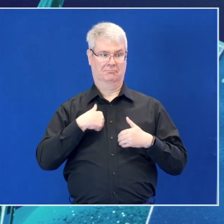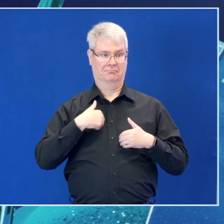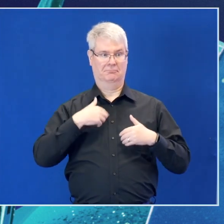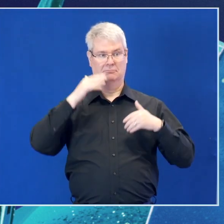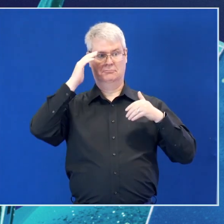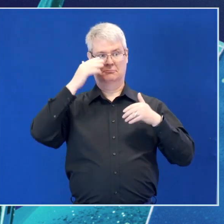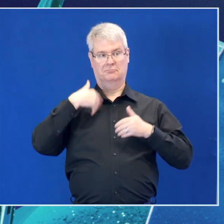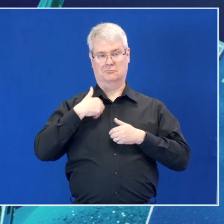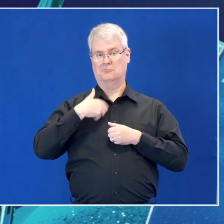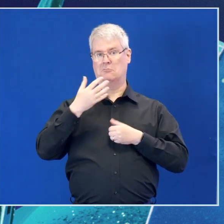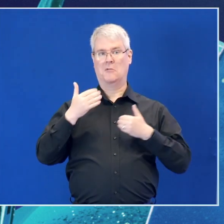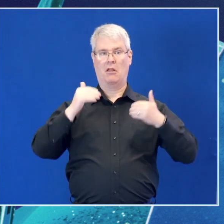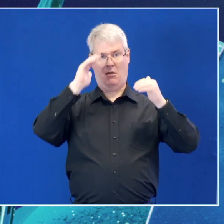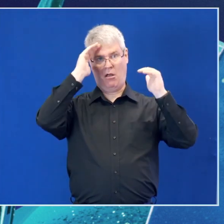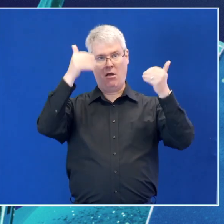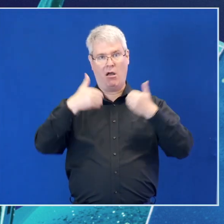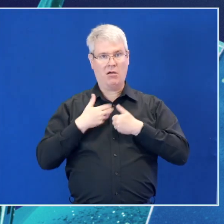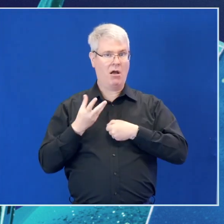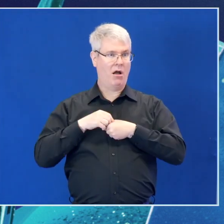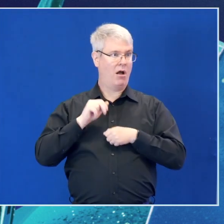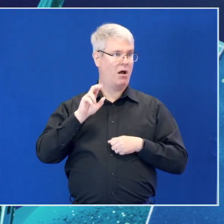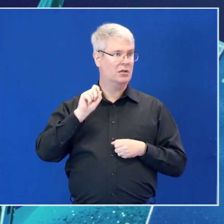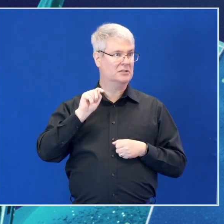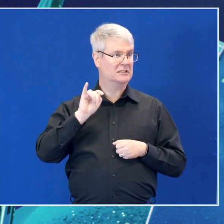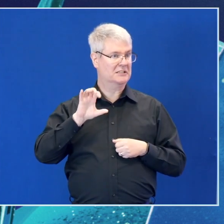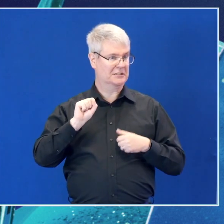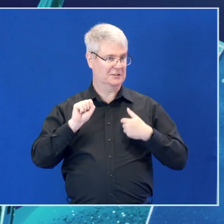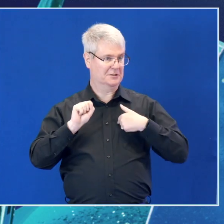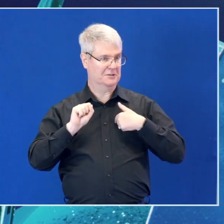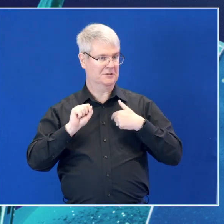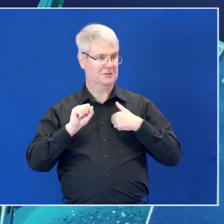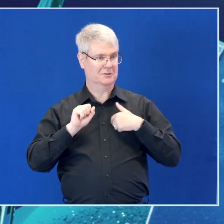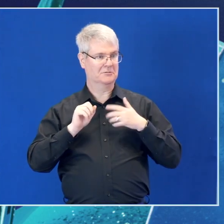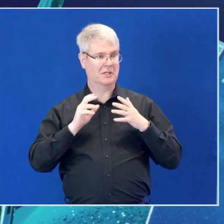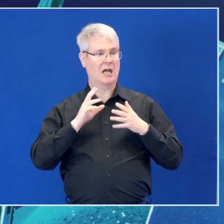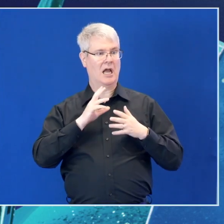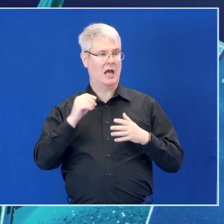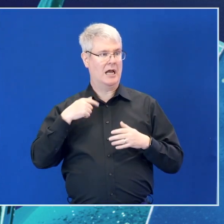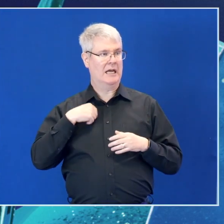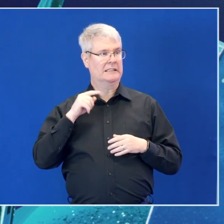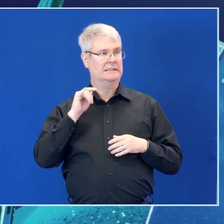And so you'll see me up here twitching a little bit, shaking a little bit. That's just who I am.